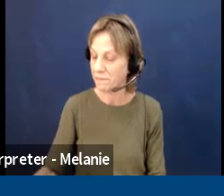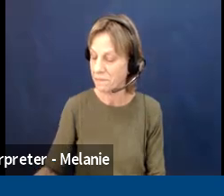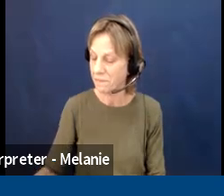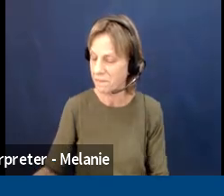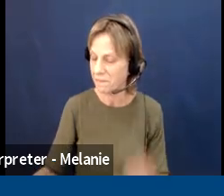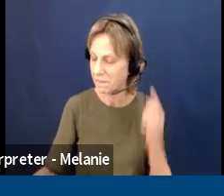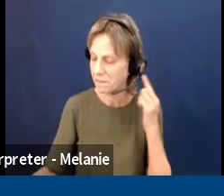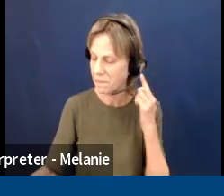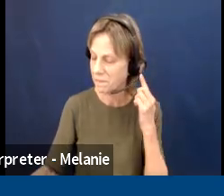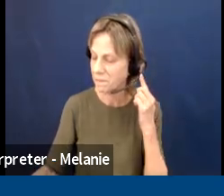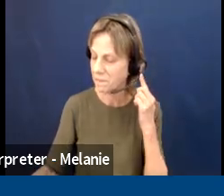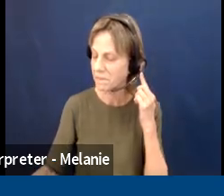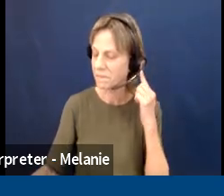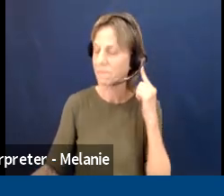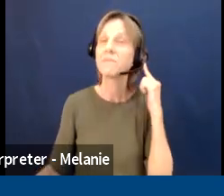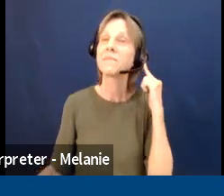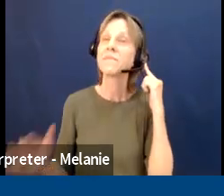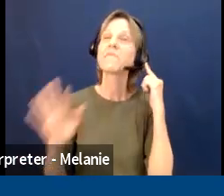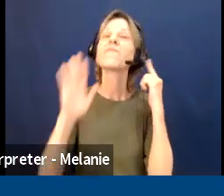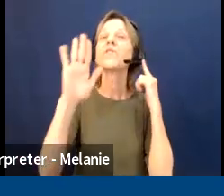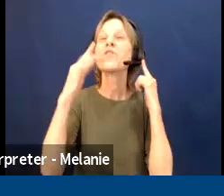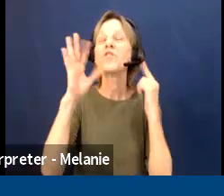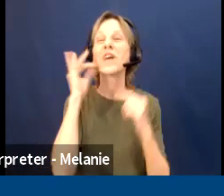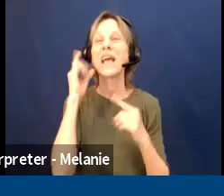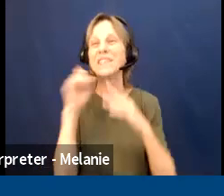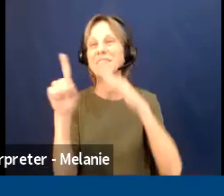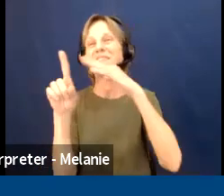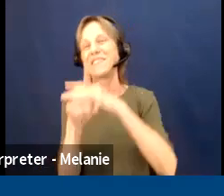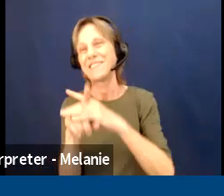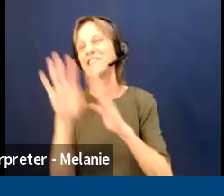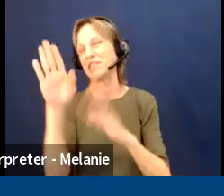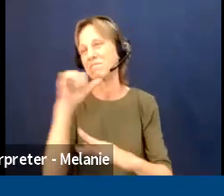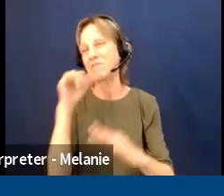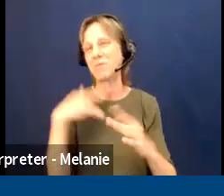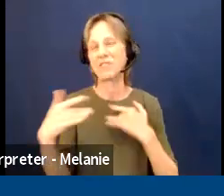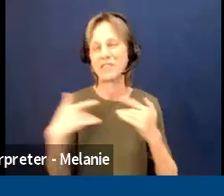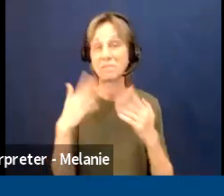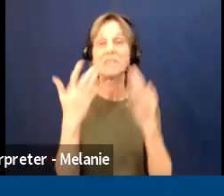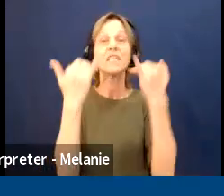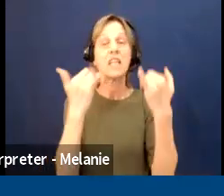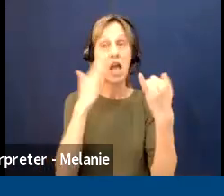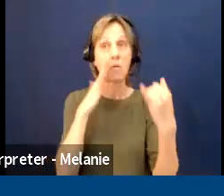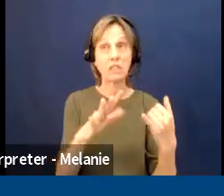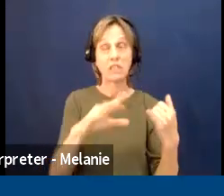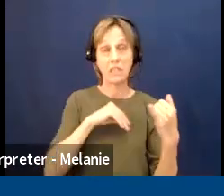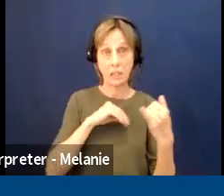now we are going to take some questions um please use the question answer